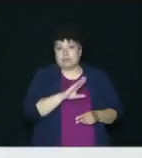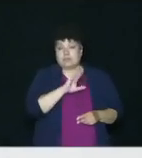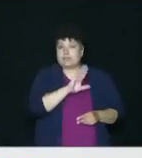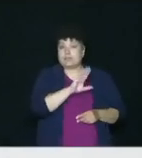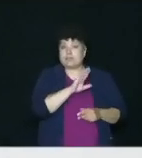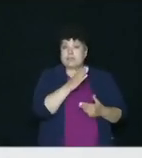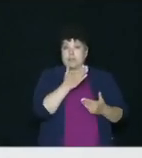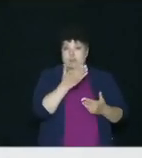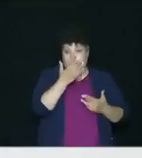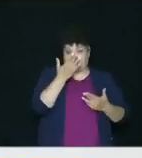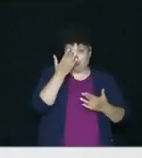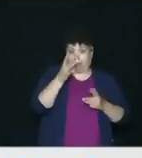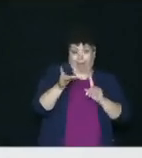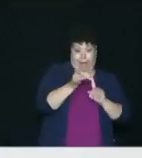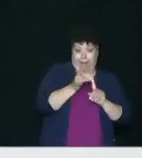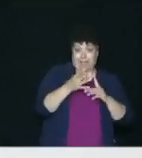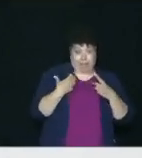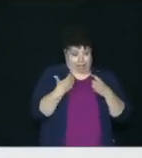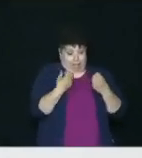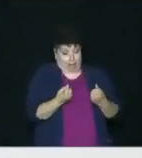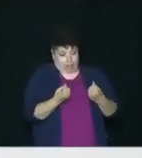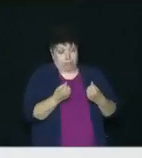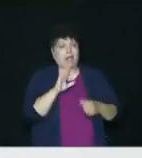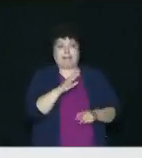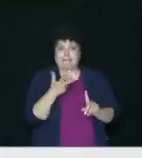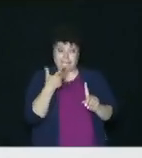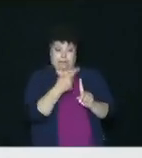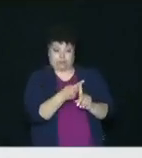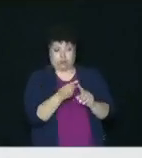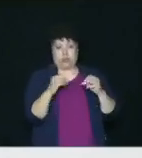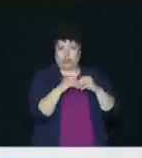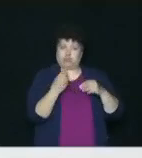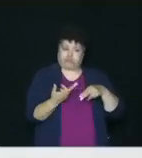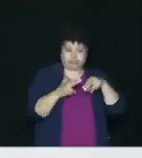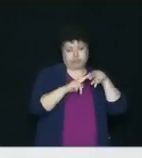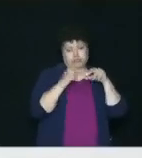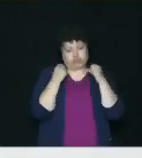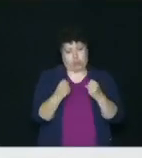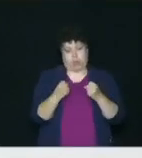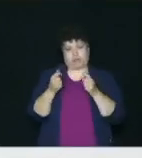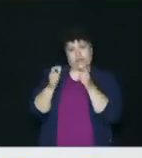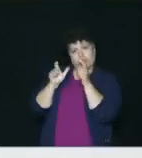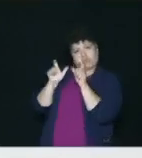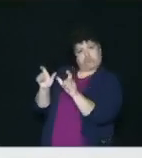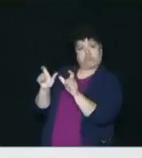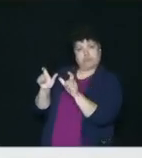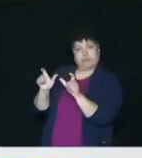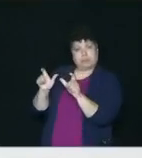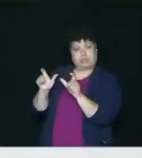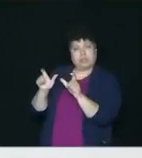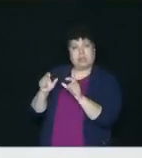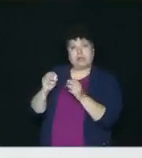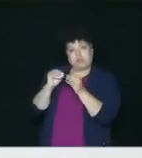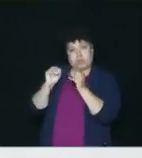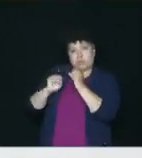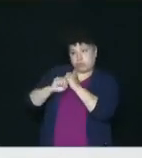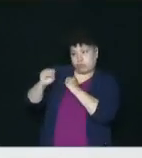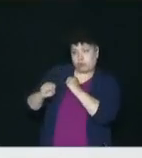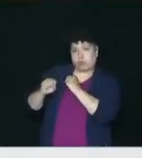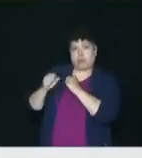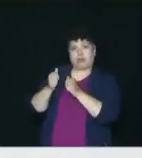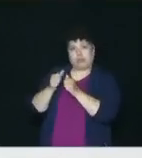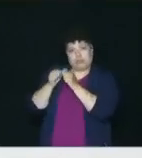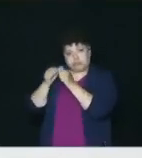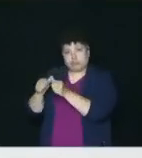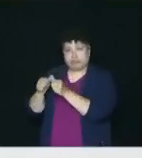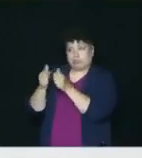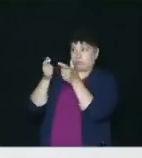EVEN IF THE INFECTION OFFERS